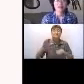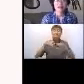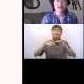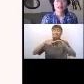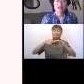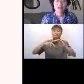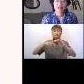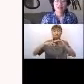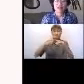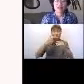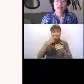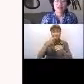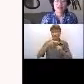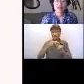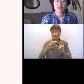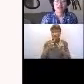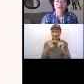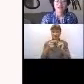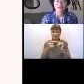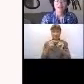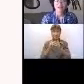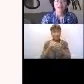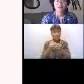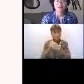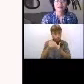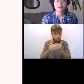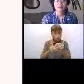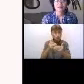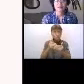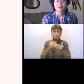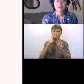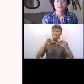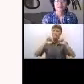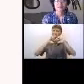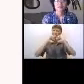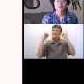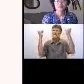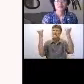construct races as real given an equal in ways that matter to economical, political